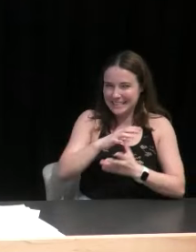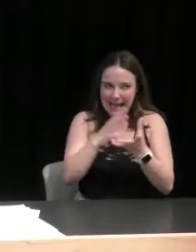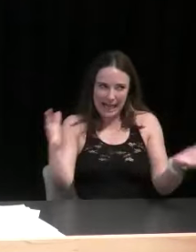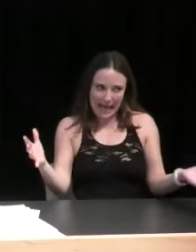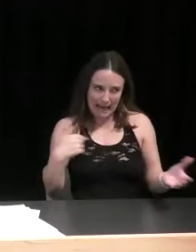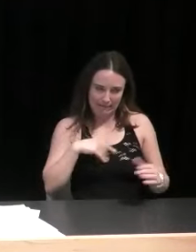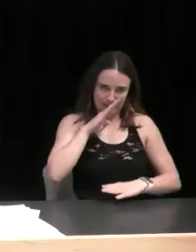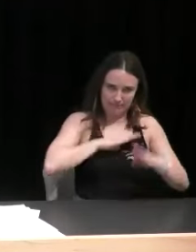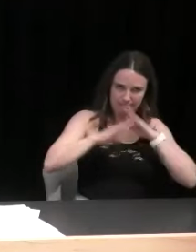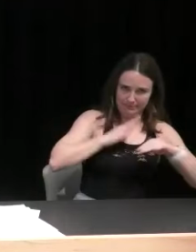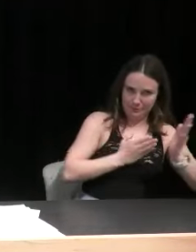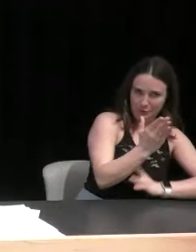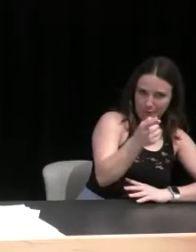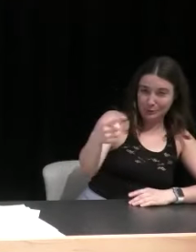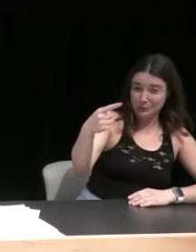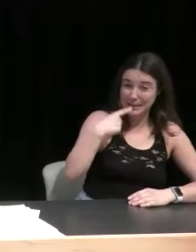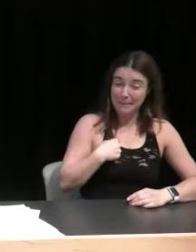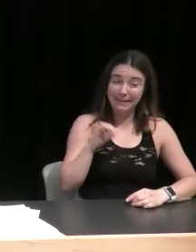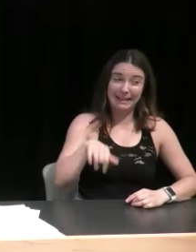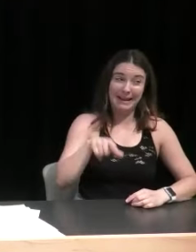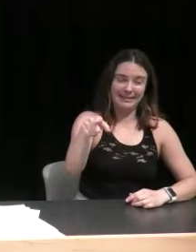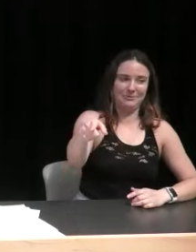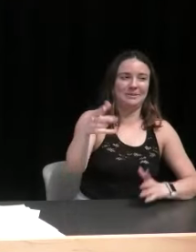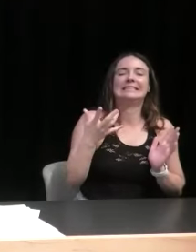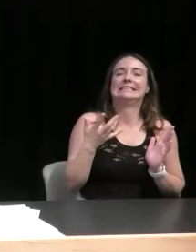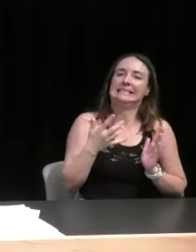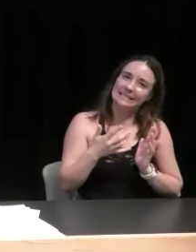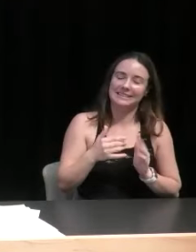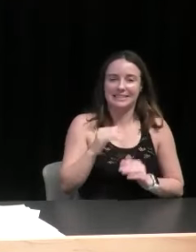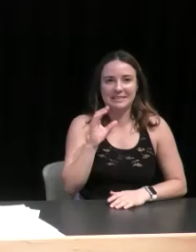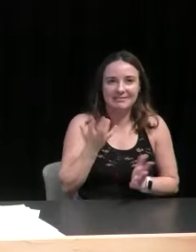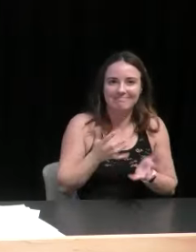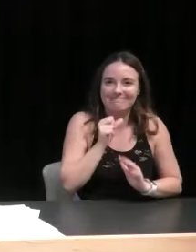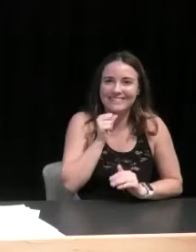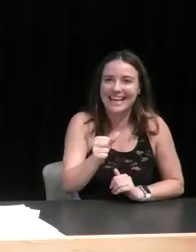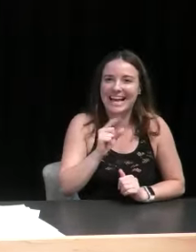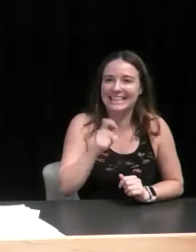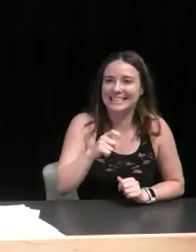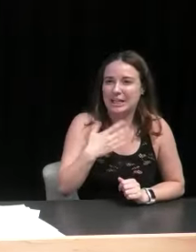deaf people take advantage of those things but it comes with a lot of negatives to go along